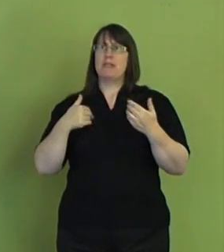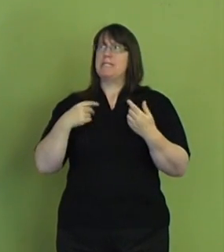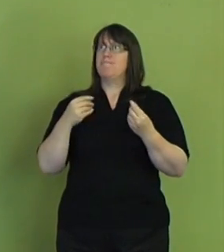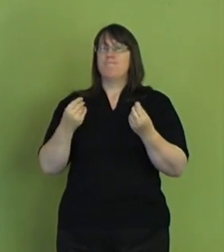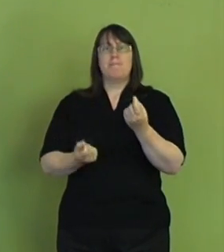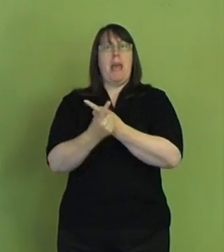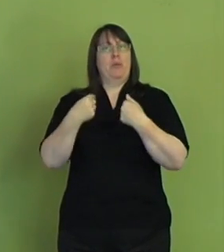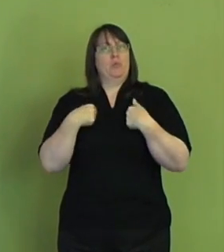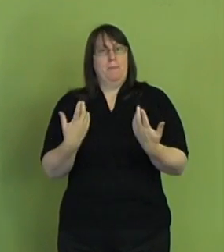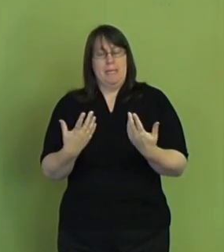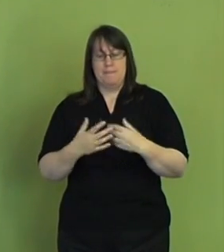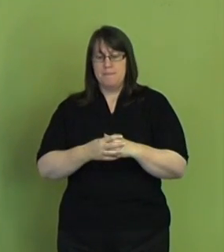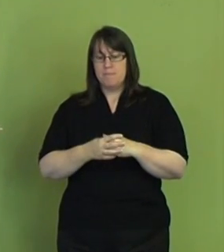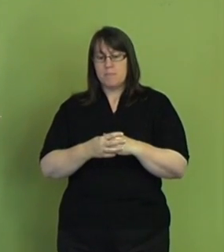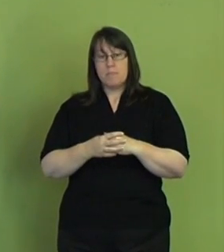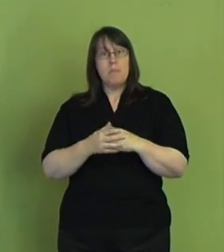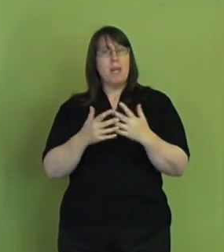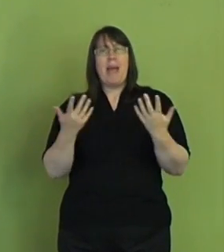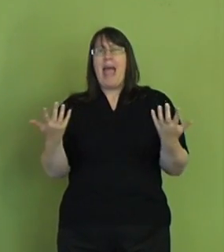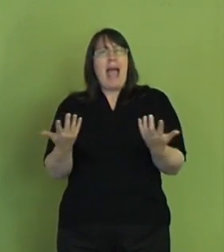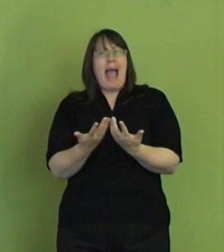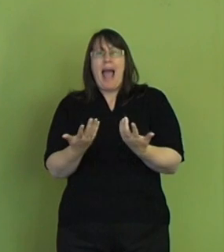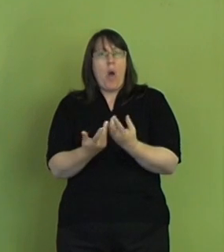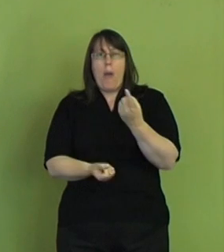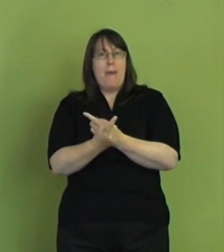But how they experience those losses is very individual and unique,